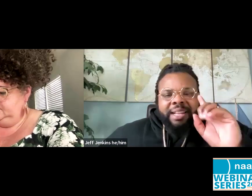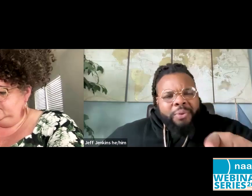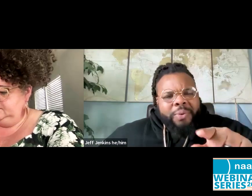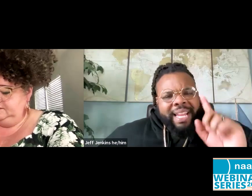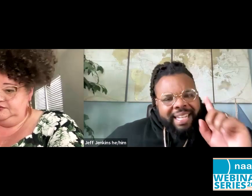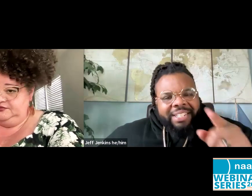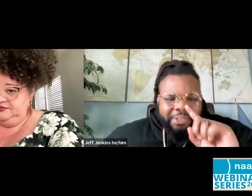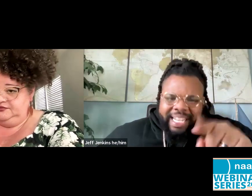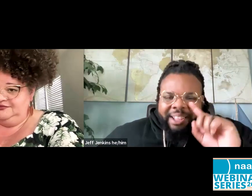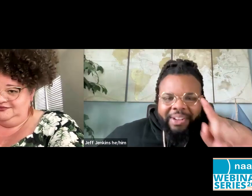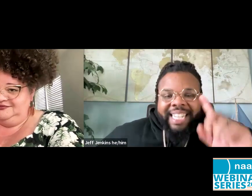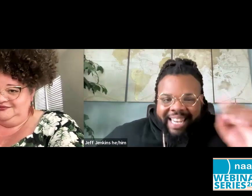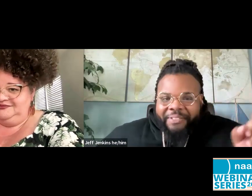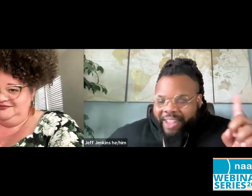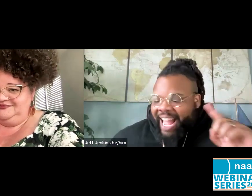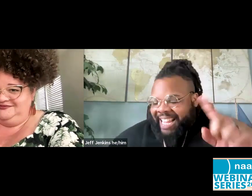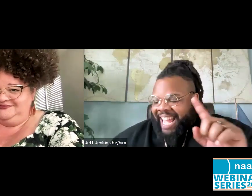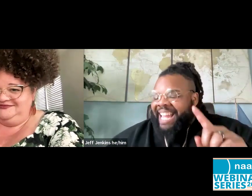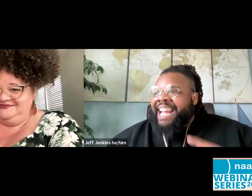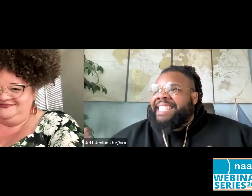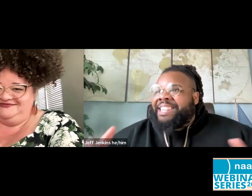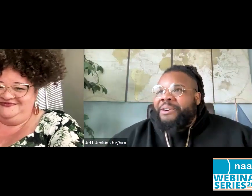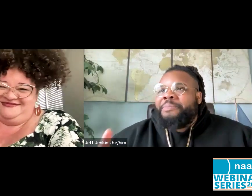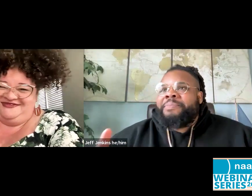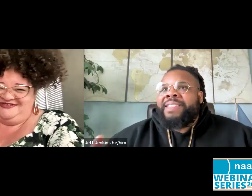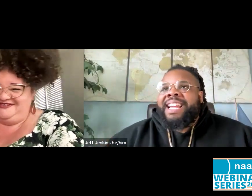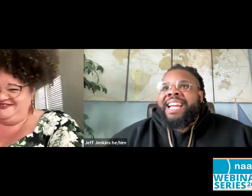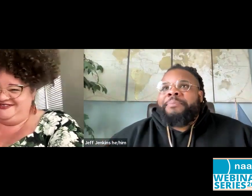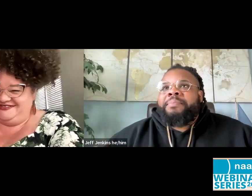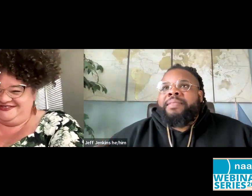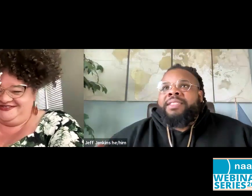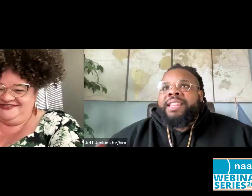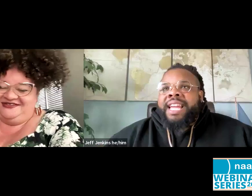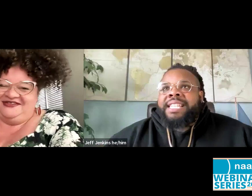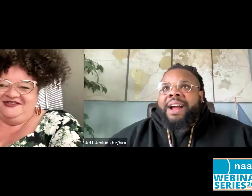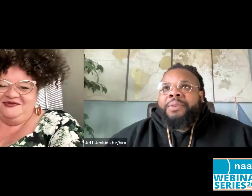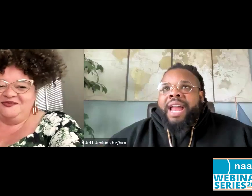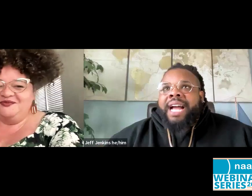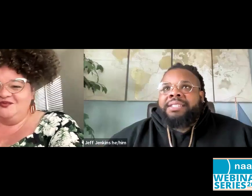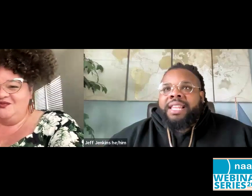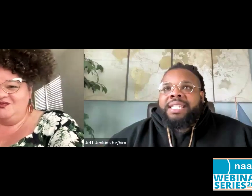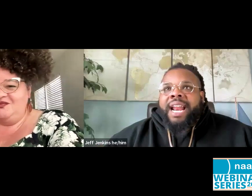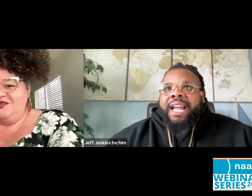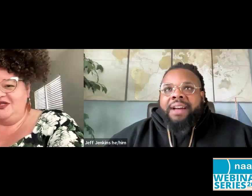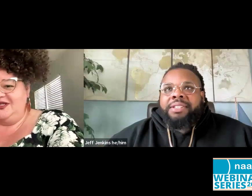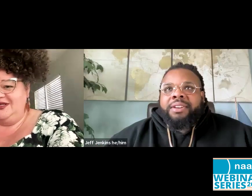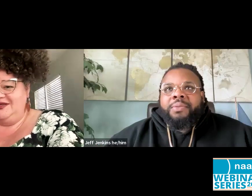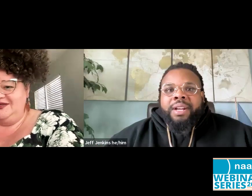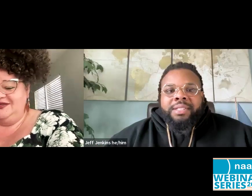I was like, wait, you said the question a different way. I like that. And so the things that I realize or two things that I encounter was